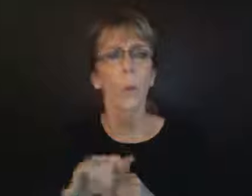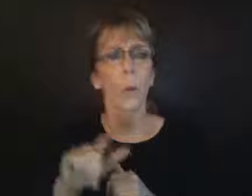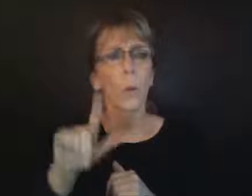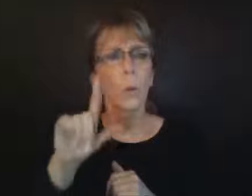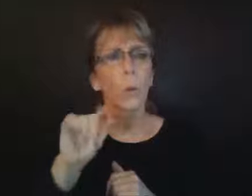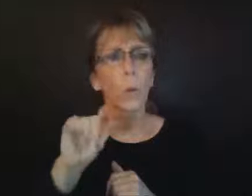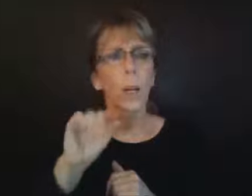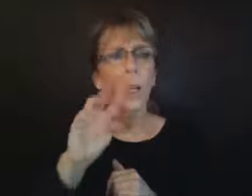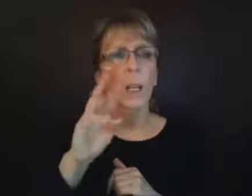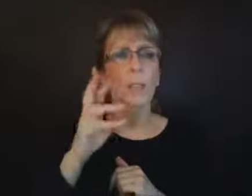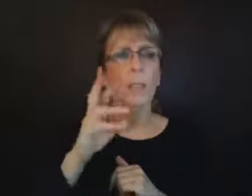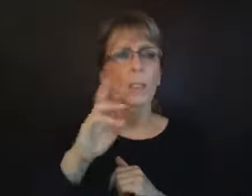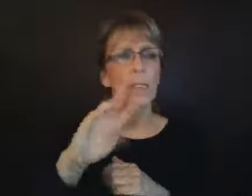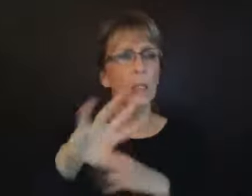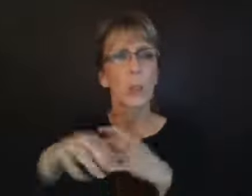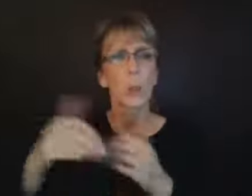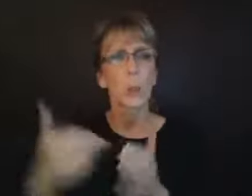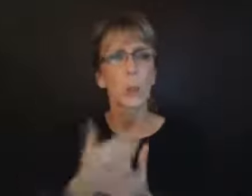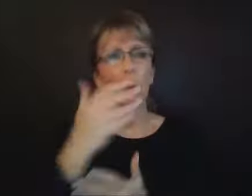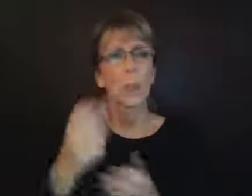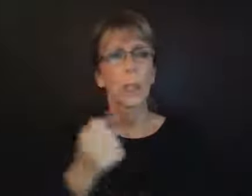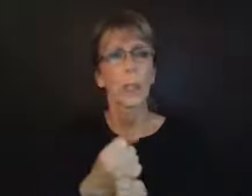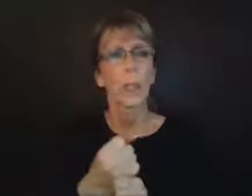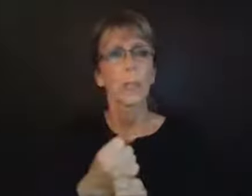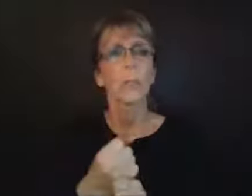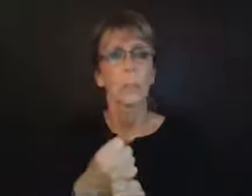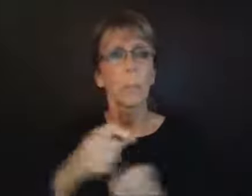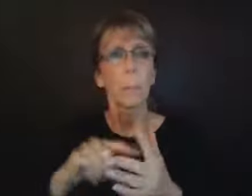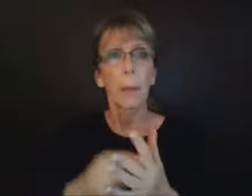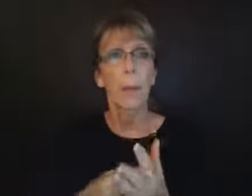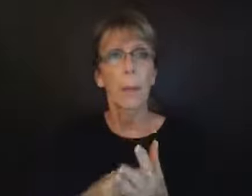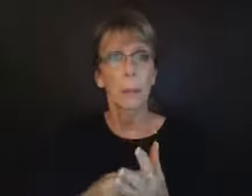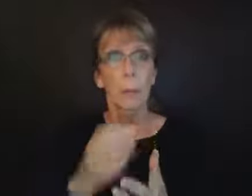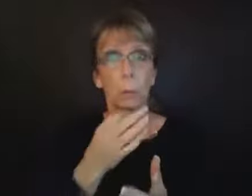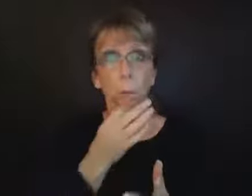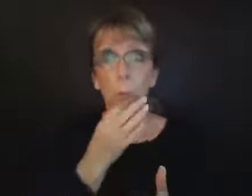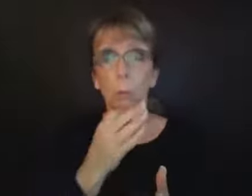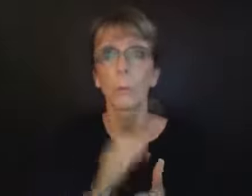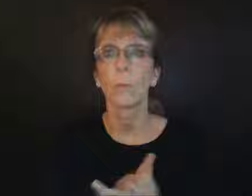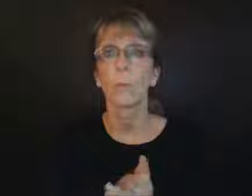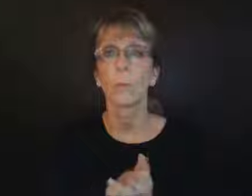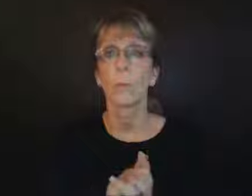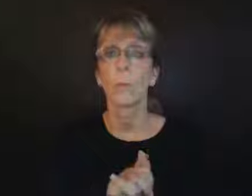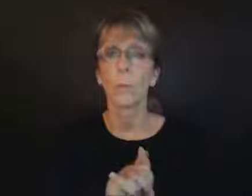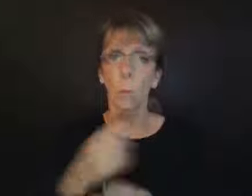2016 is almost here.